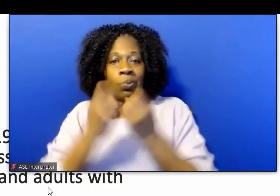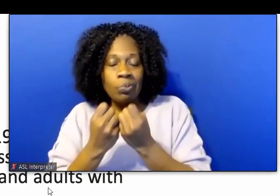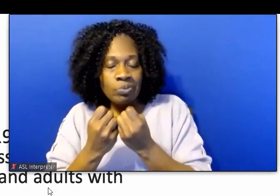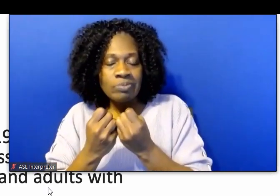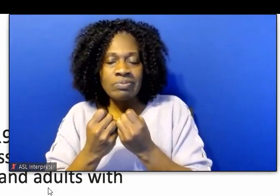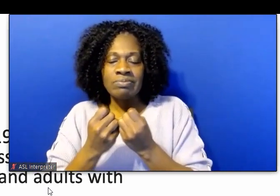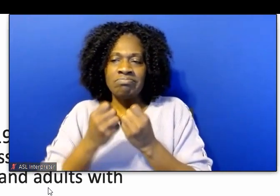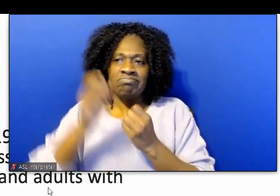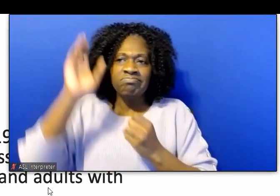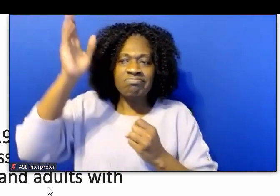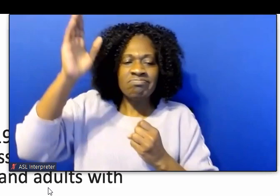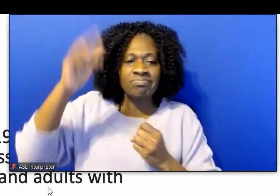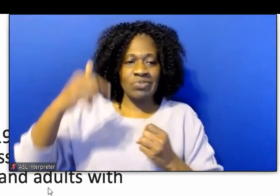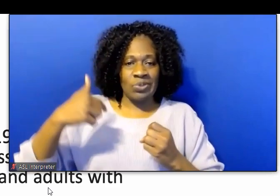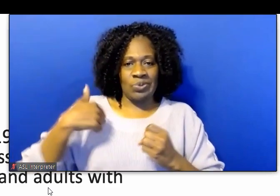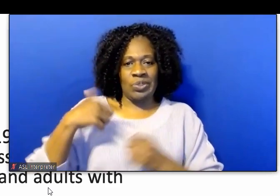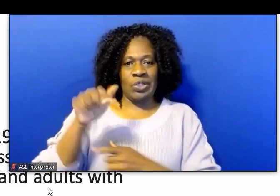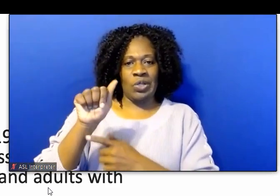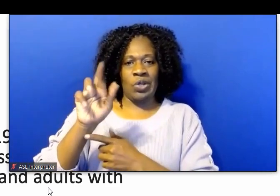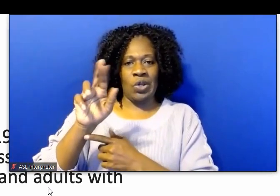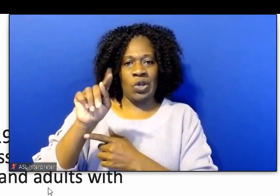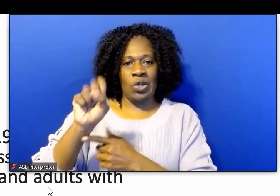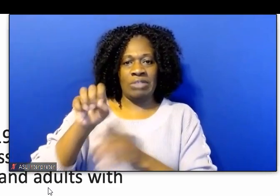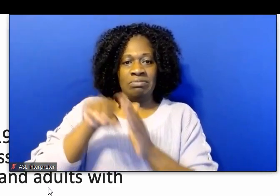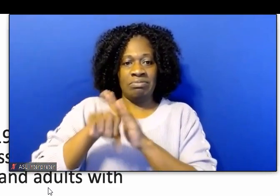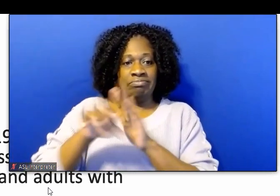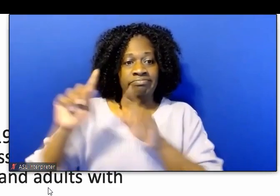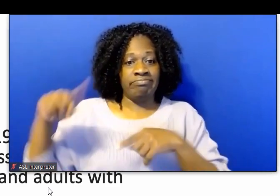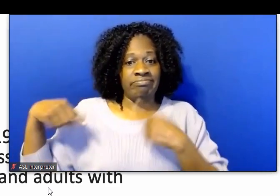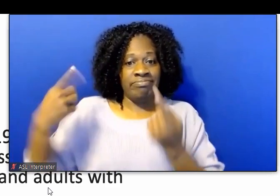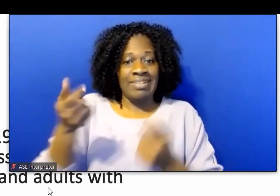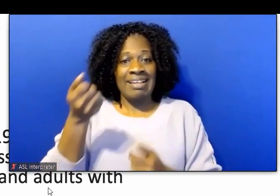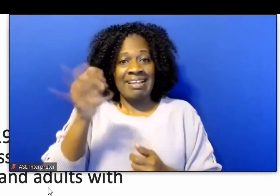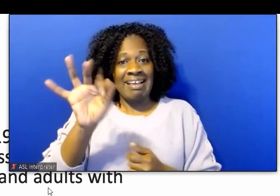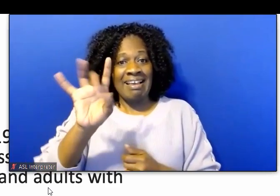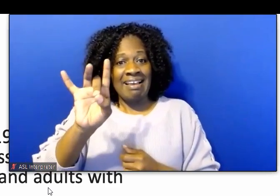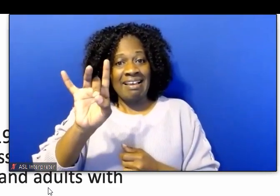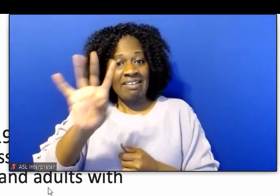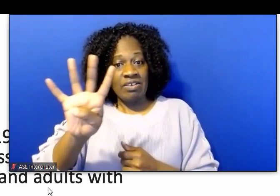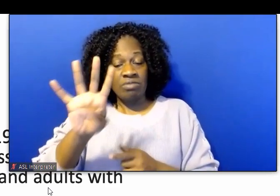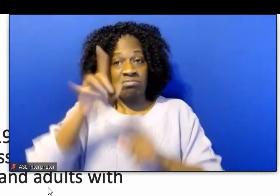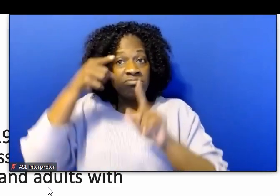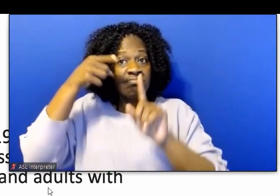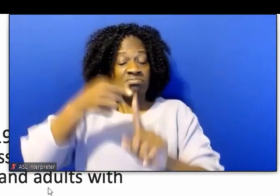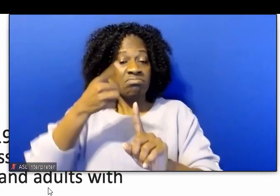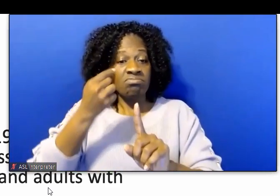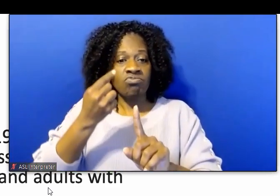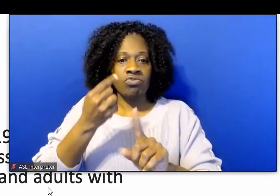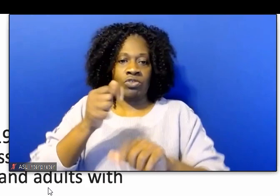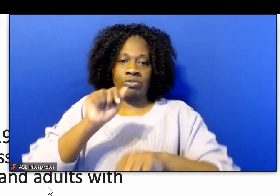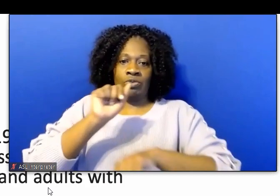We are Arts Access. We've been around since 1984 and our mission is to work to make the arts accessible